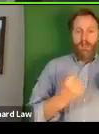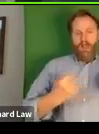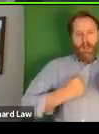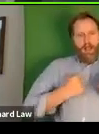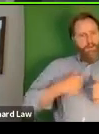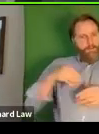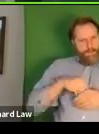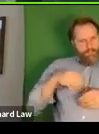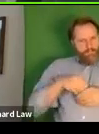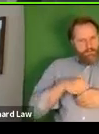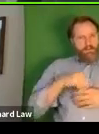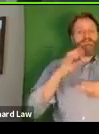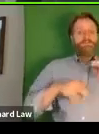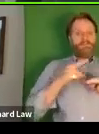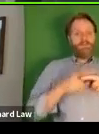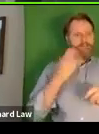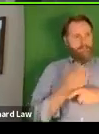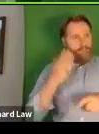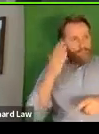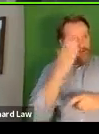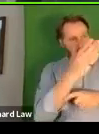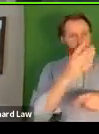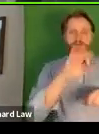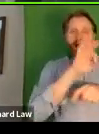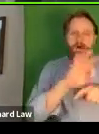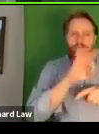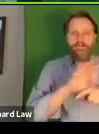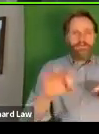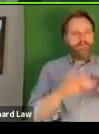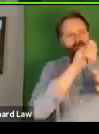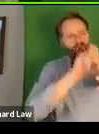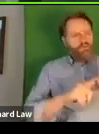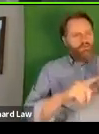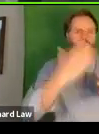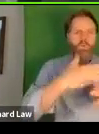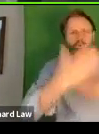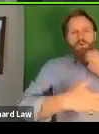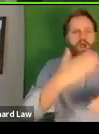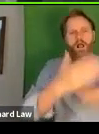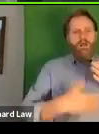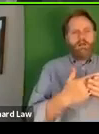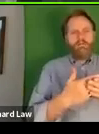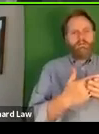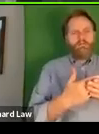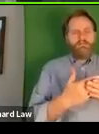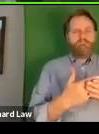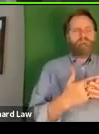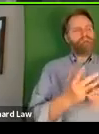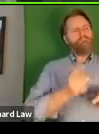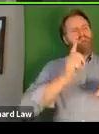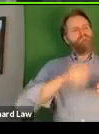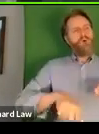delivery going into the office to conduct and that's broadly mostly uploading